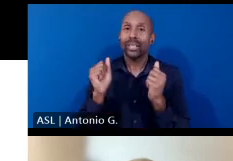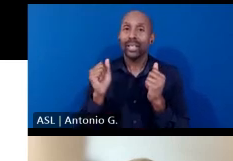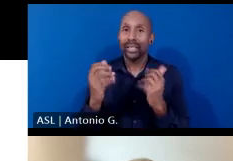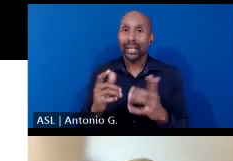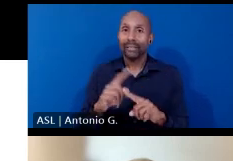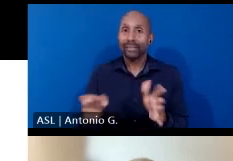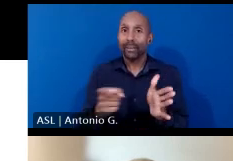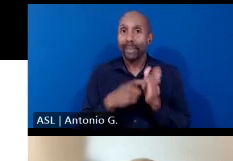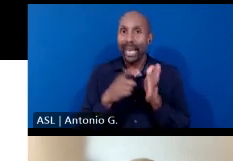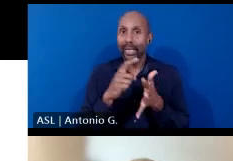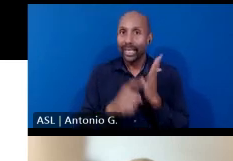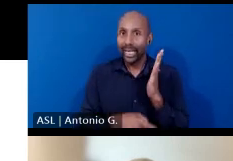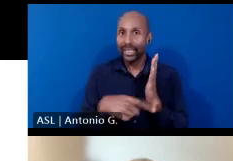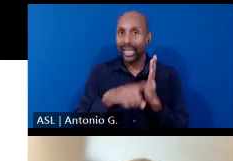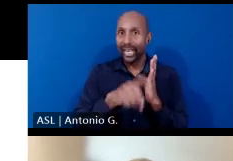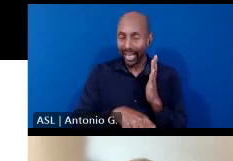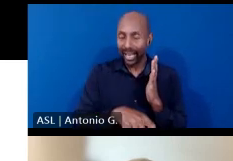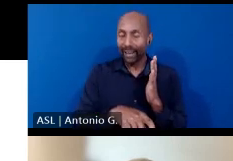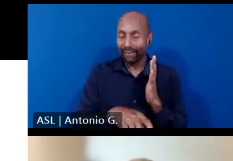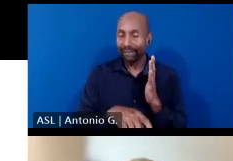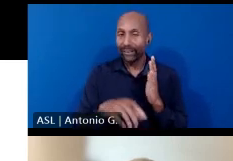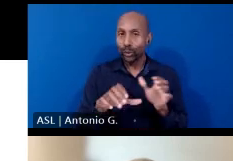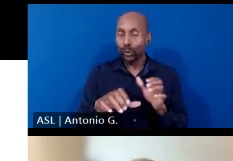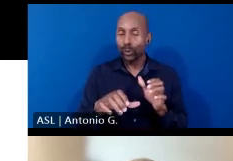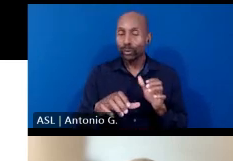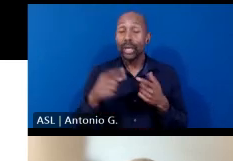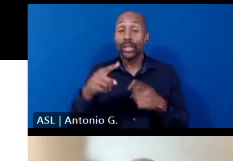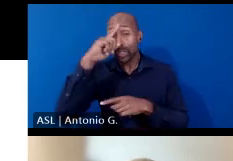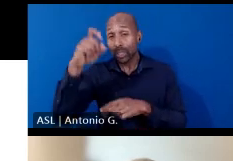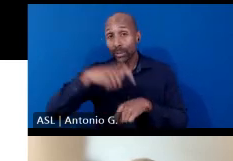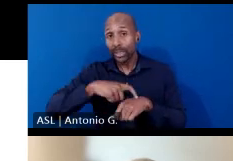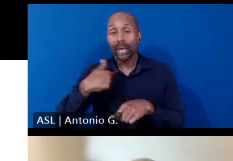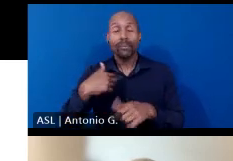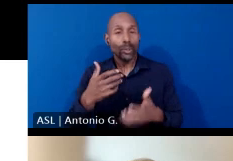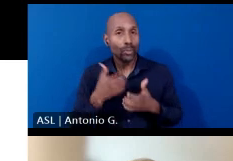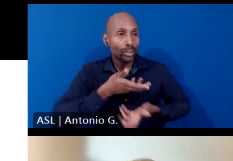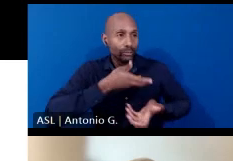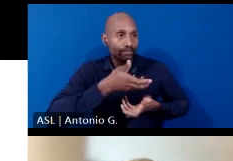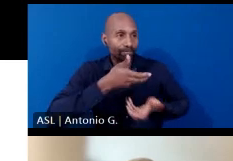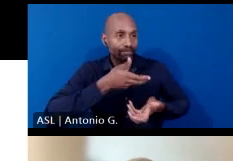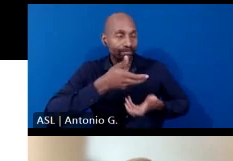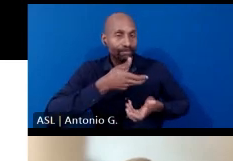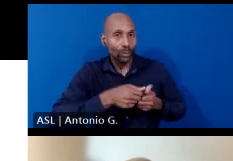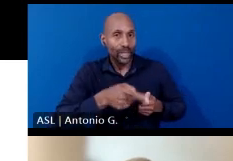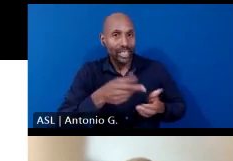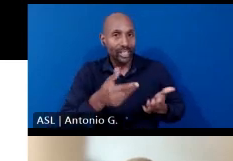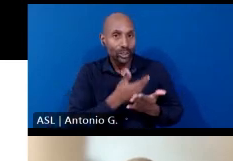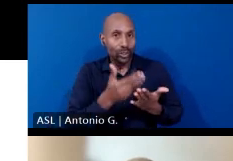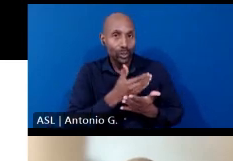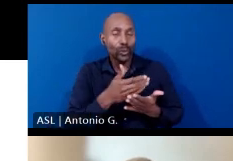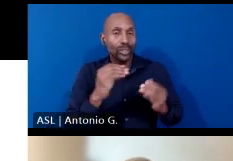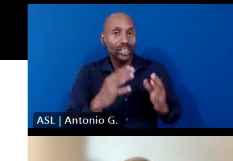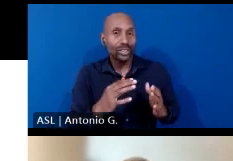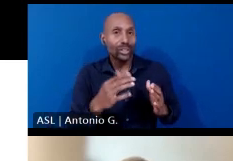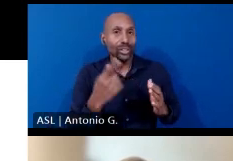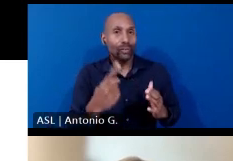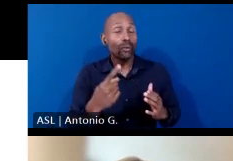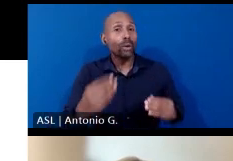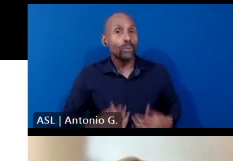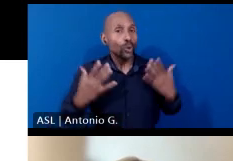And so we want to, in the summertime, right, engage these new teachers to sort of reinvigorate their teaching